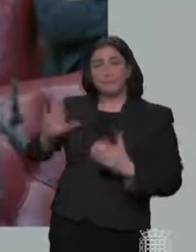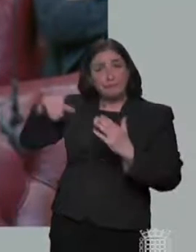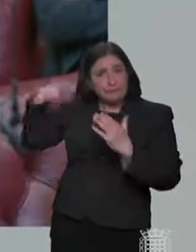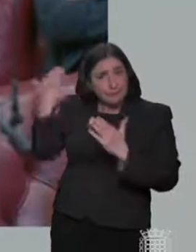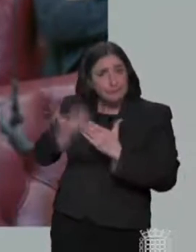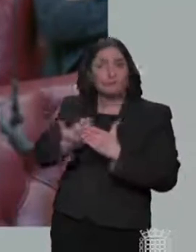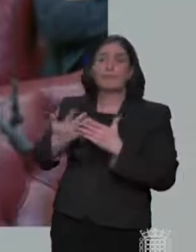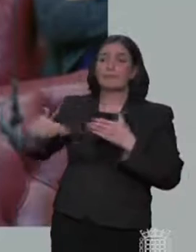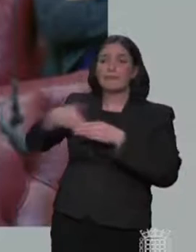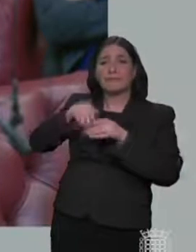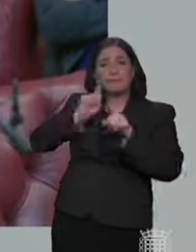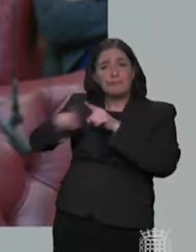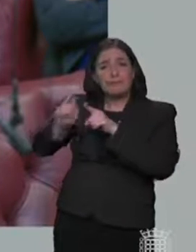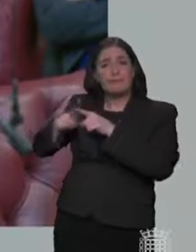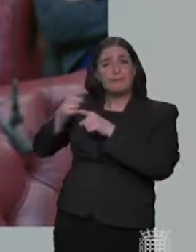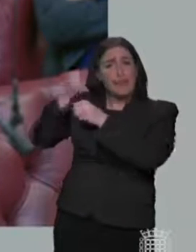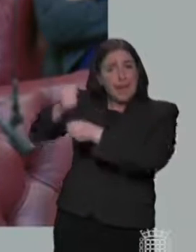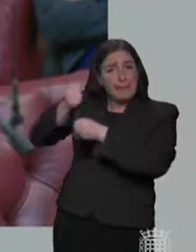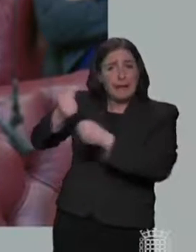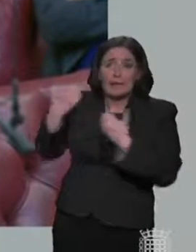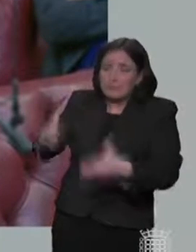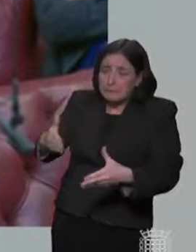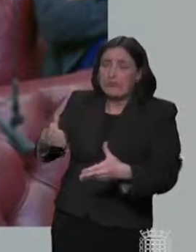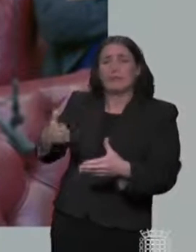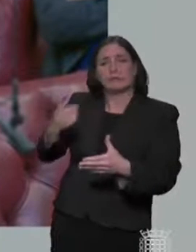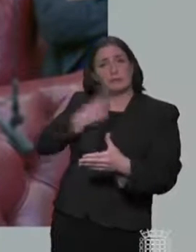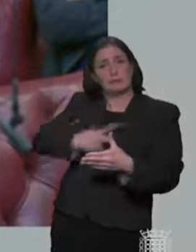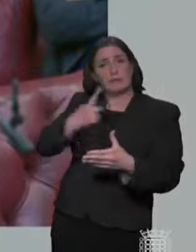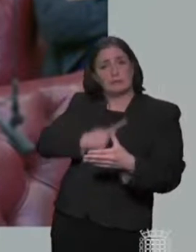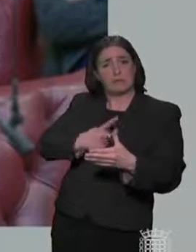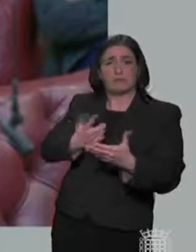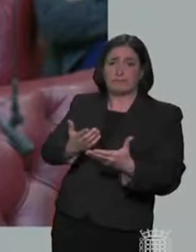of success i'm an honorary vice president of the national deaf children's society and of the